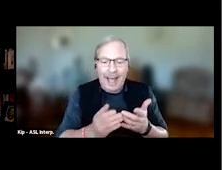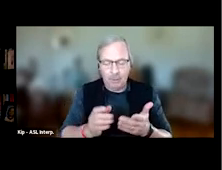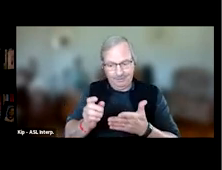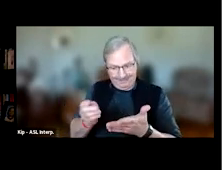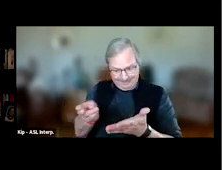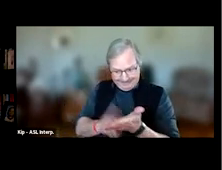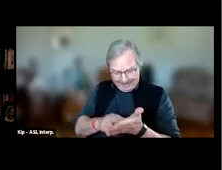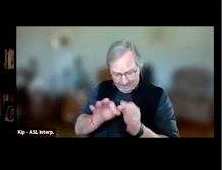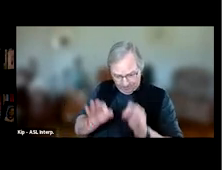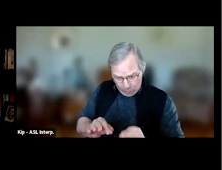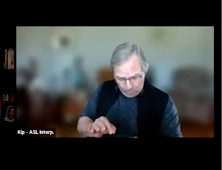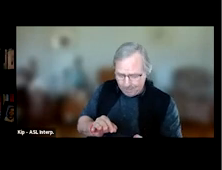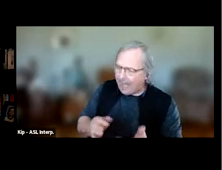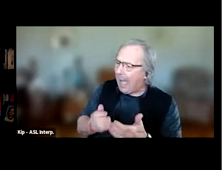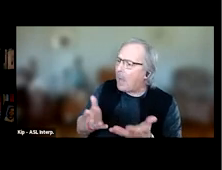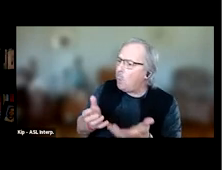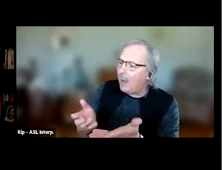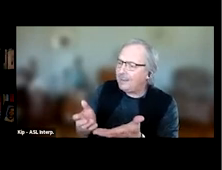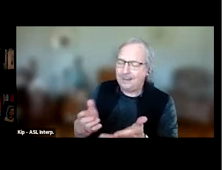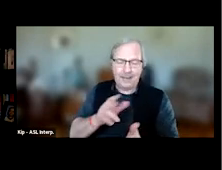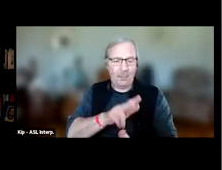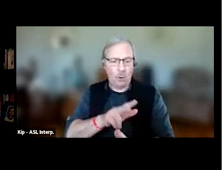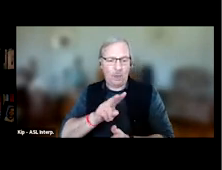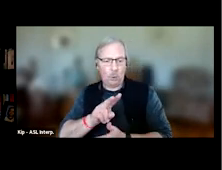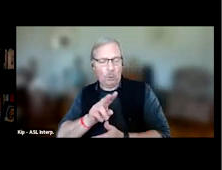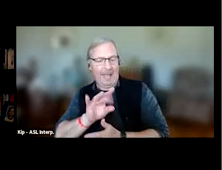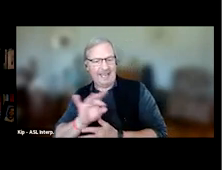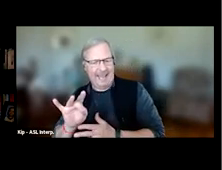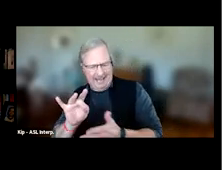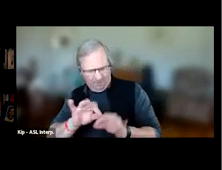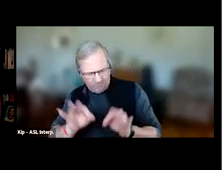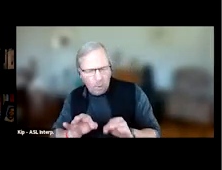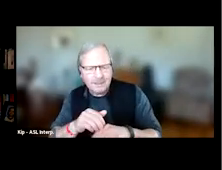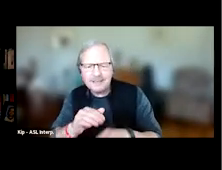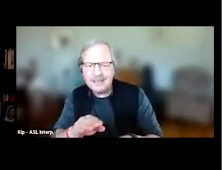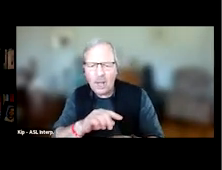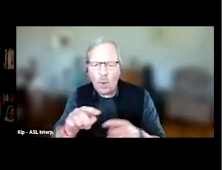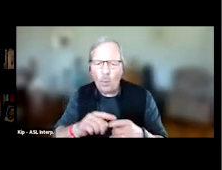Who should I be sending the SSA 3288 to, when should I expect the claim to be transferred to DDS?